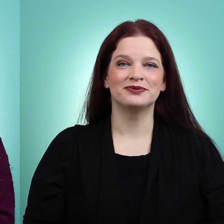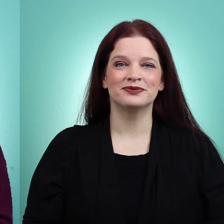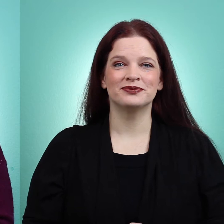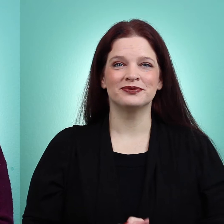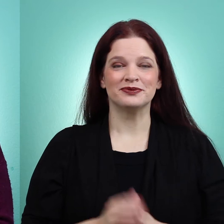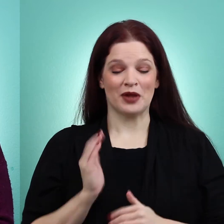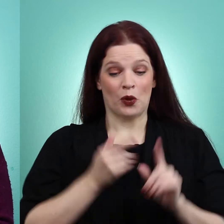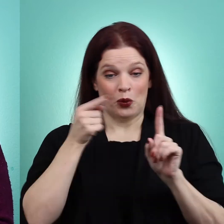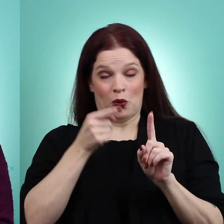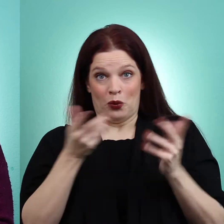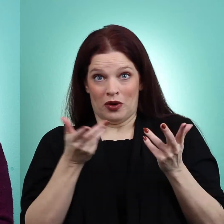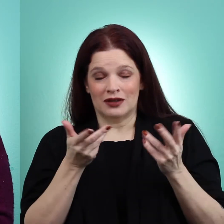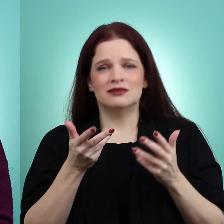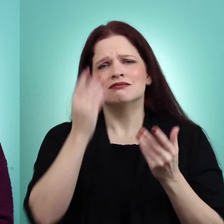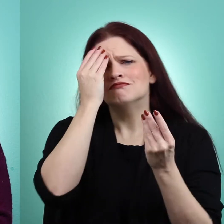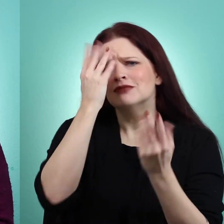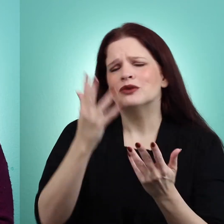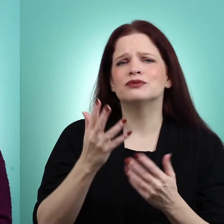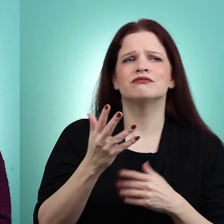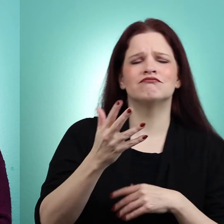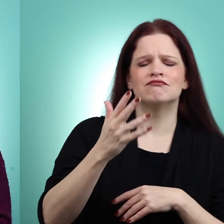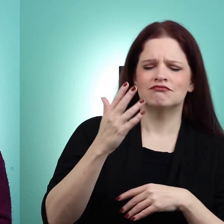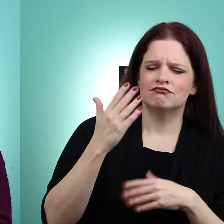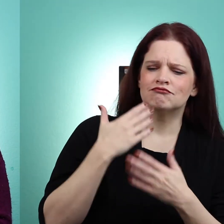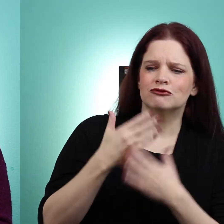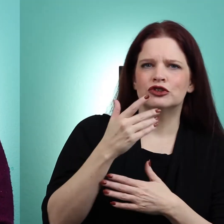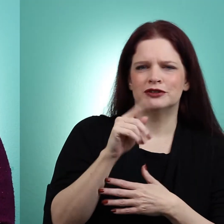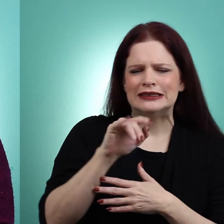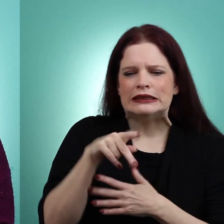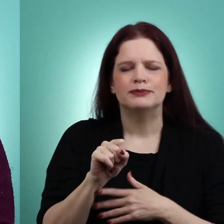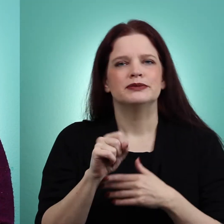Our goal here with Small Bites is to let you go home with some tips and tricks about various mental health topics.